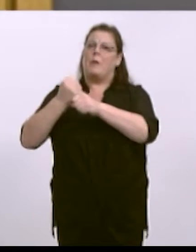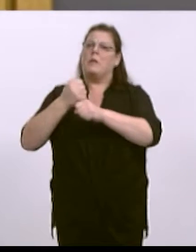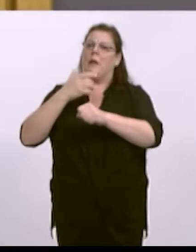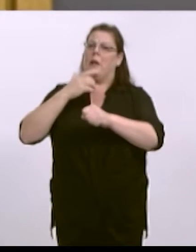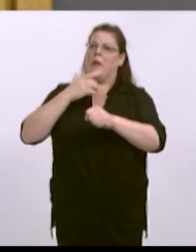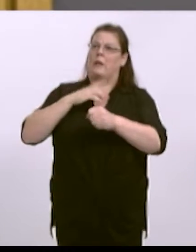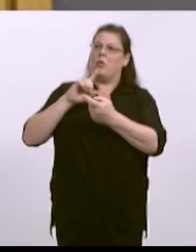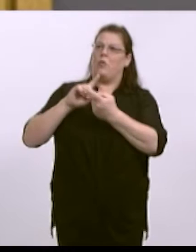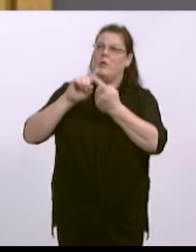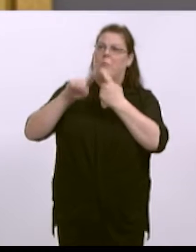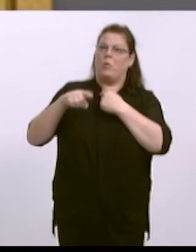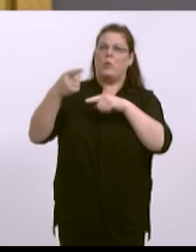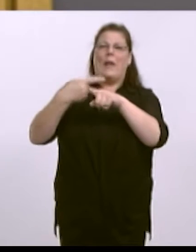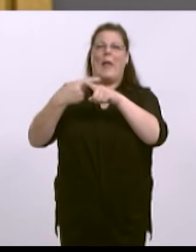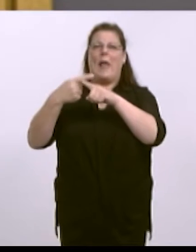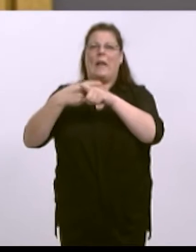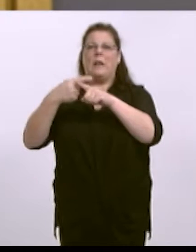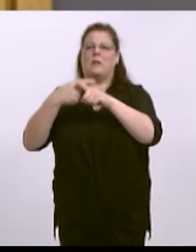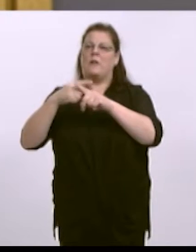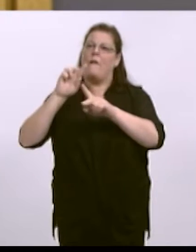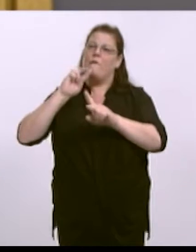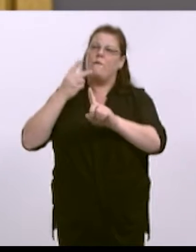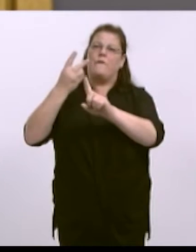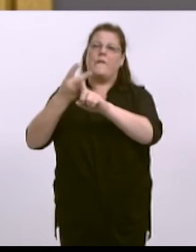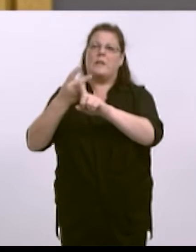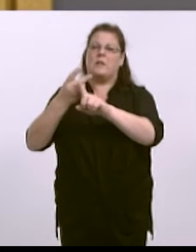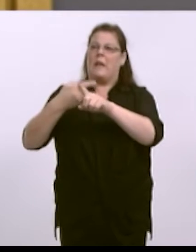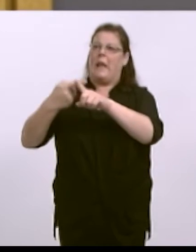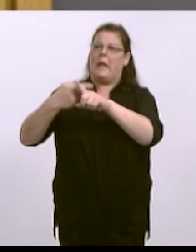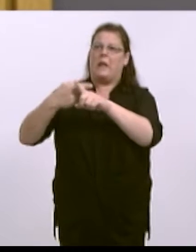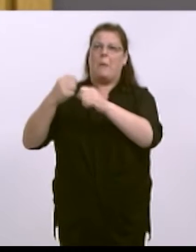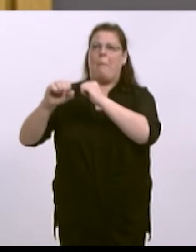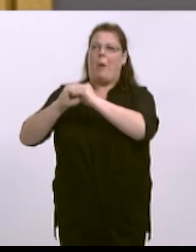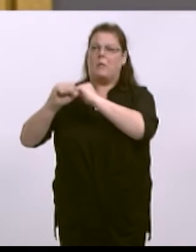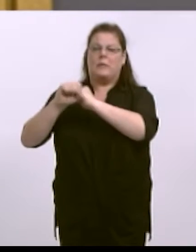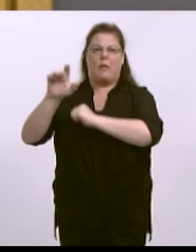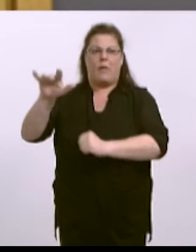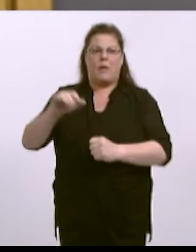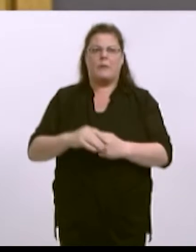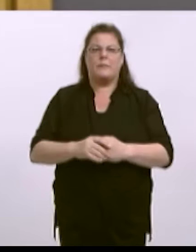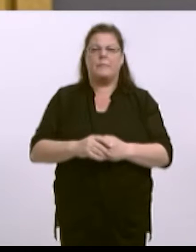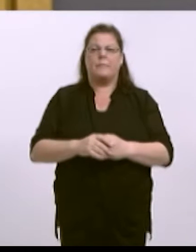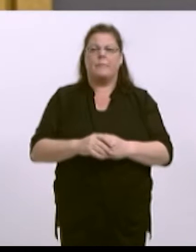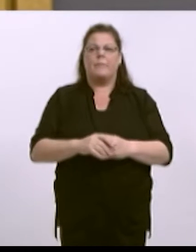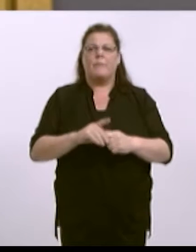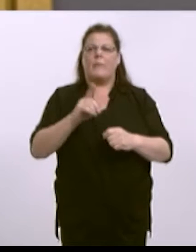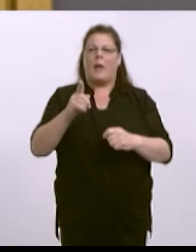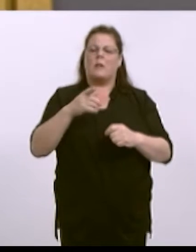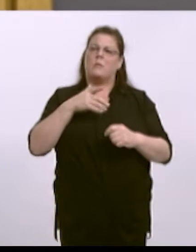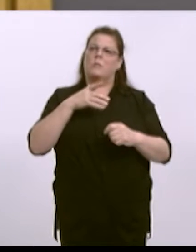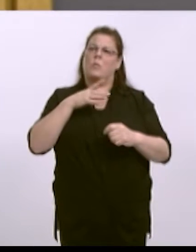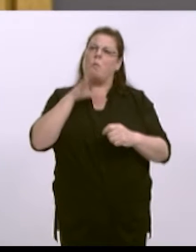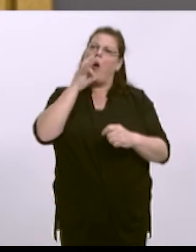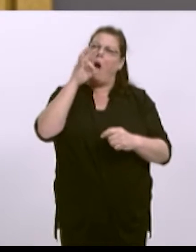for tourism marketing there, and to acknowledge how it proposes to address the fund there